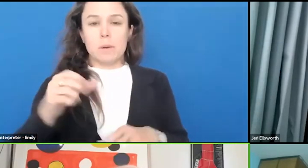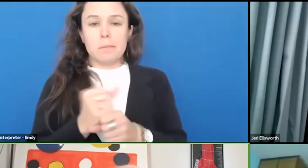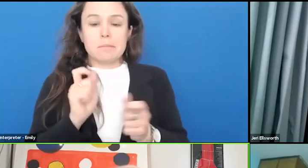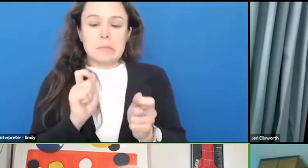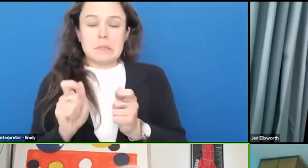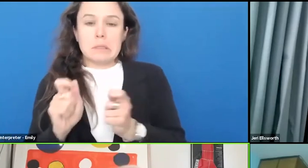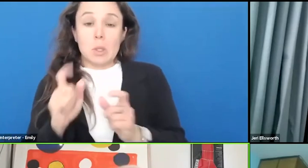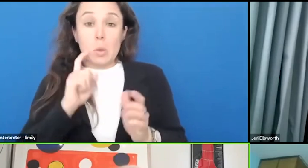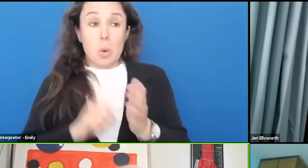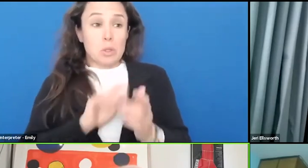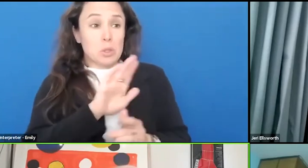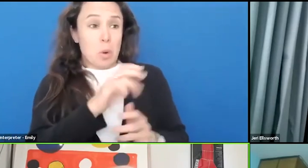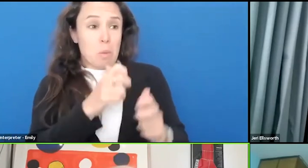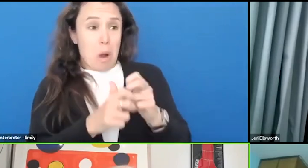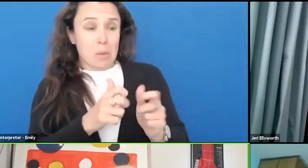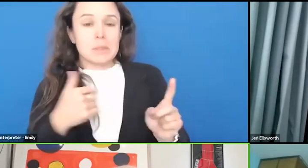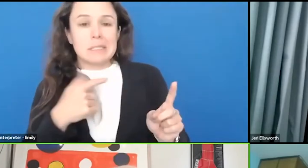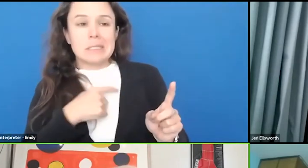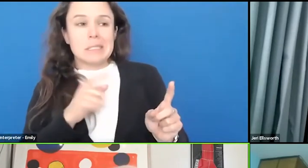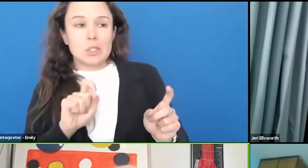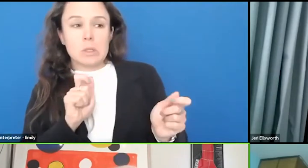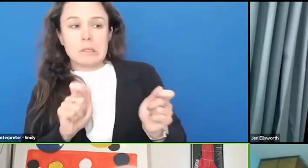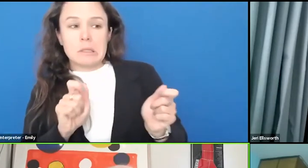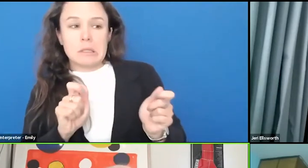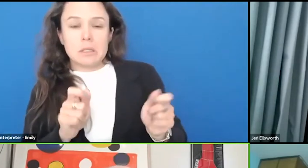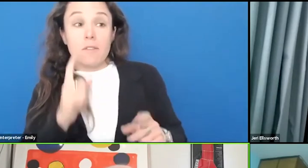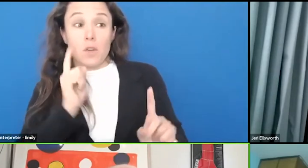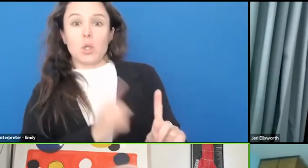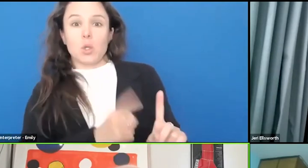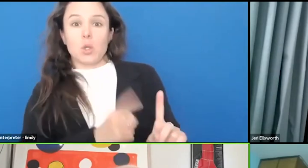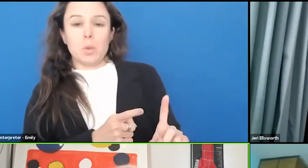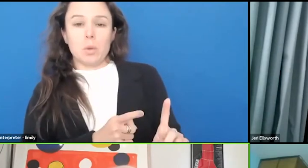you're having with it, and make appropriate modifications, or mode selections, or whatever